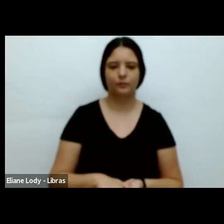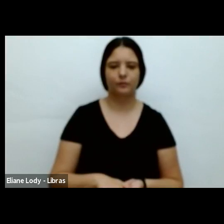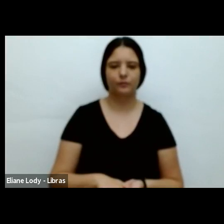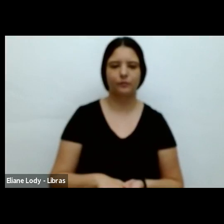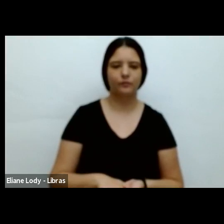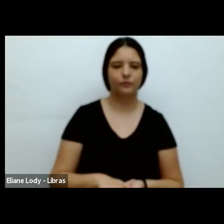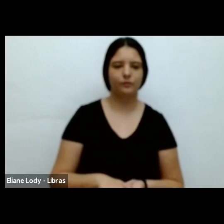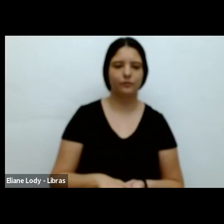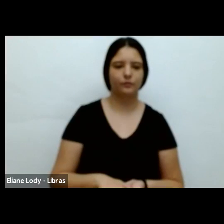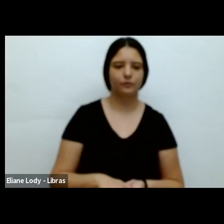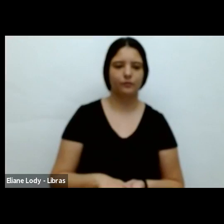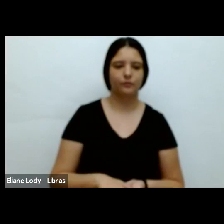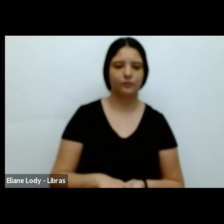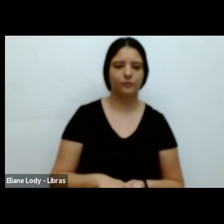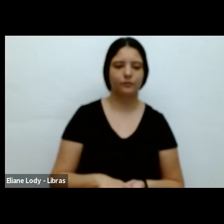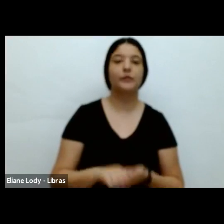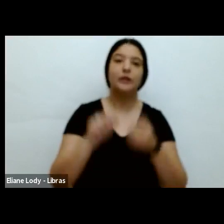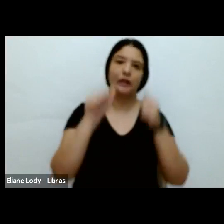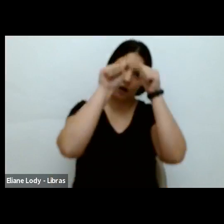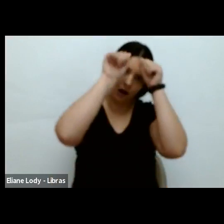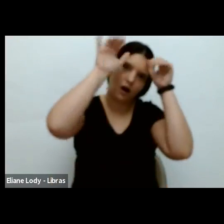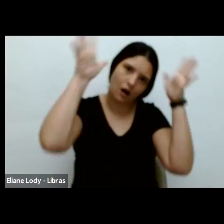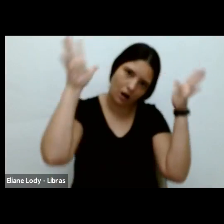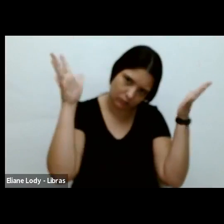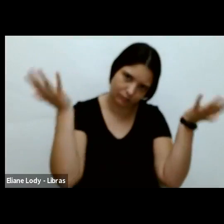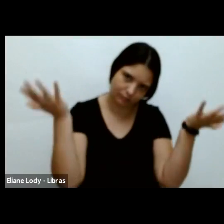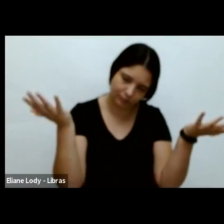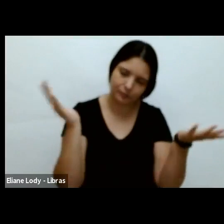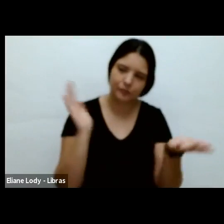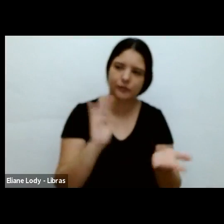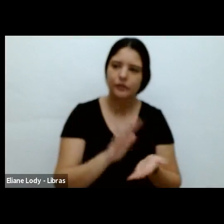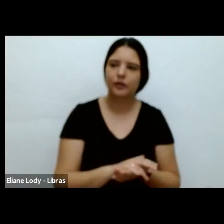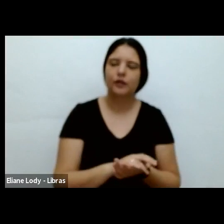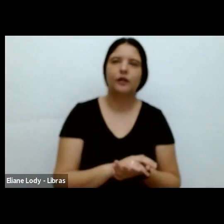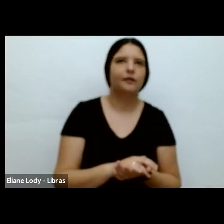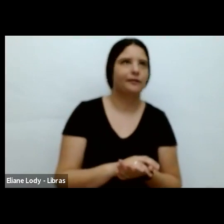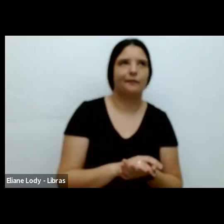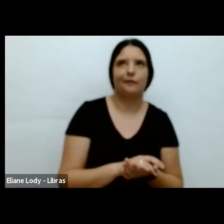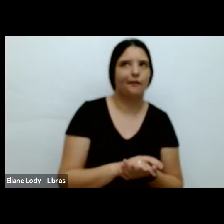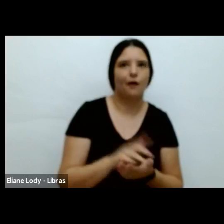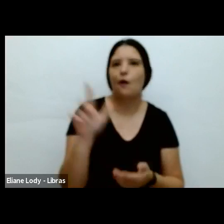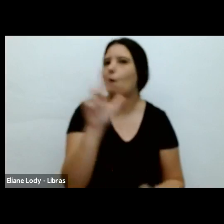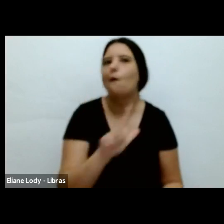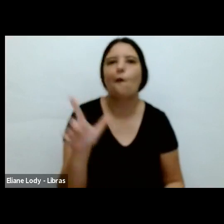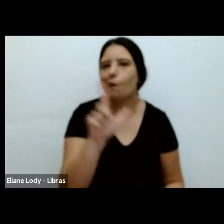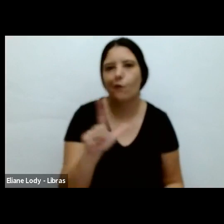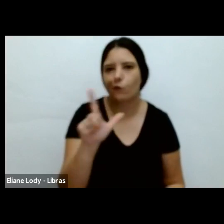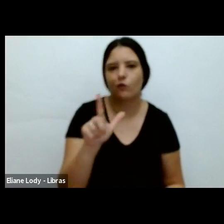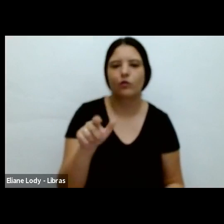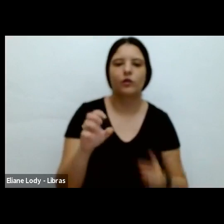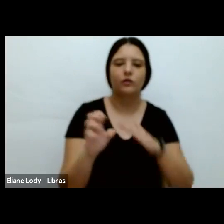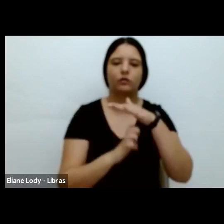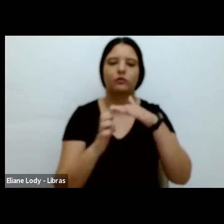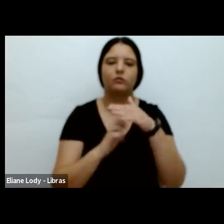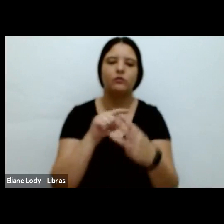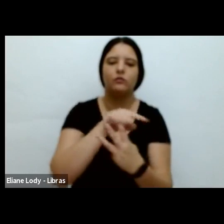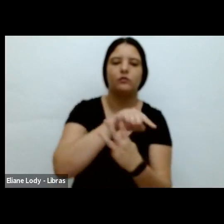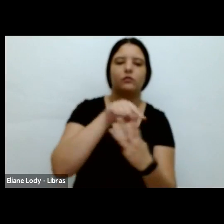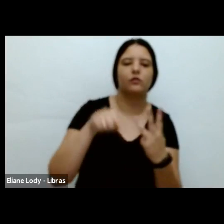And it's self evident that now. no one. Yeah, all these. three three organize three organization would own three organization would belong in